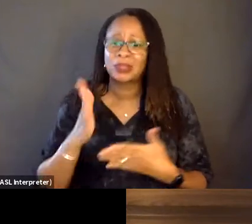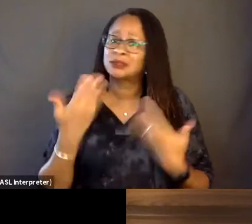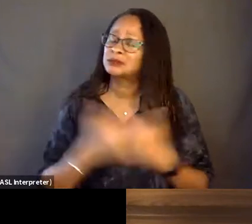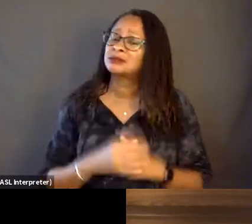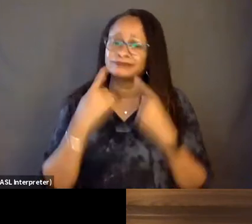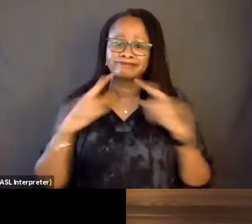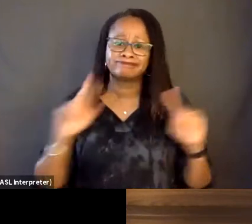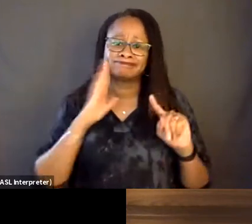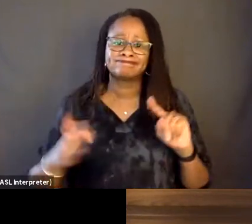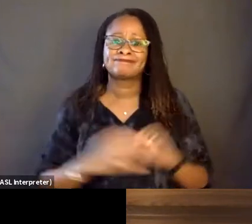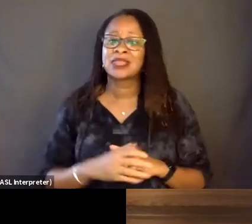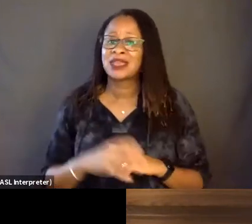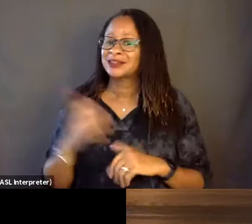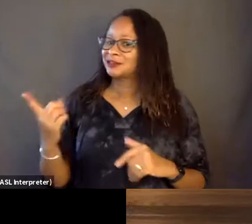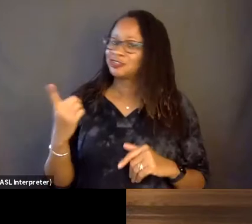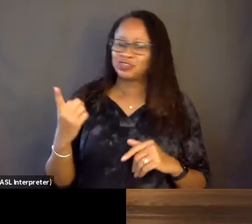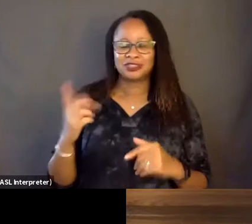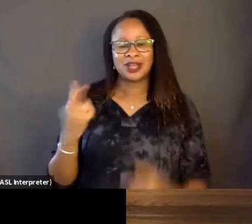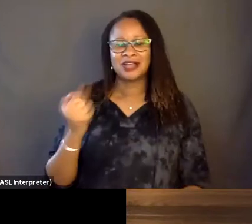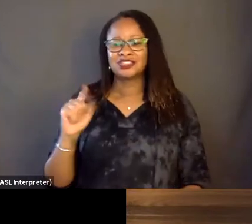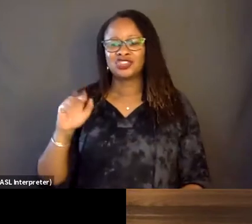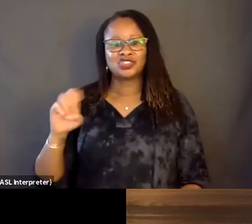So she's so-- I don't know how she does it.